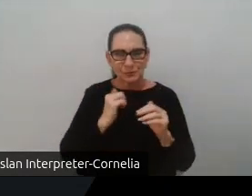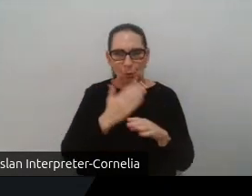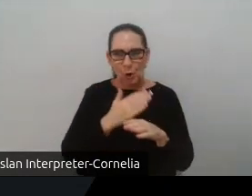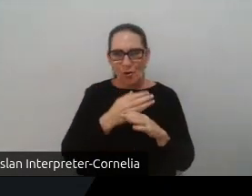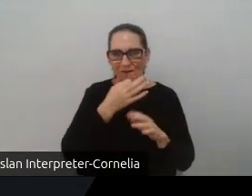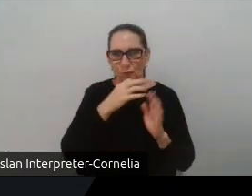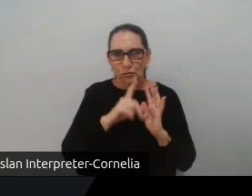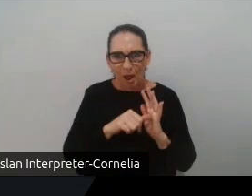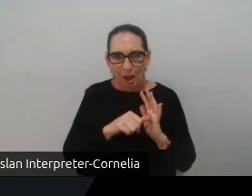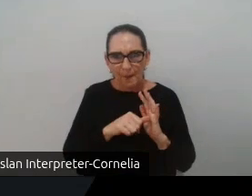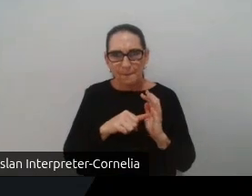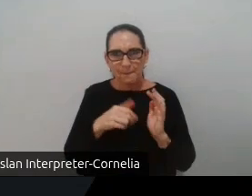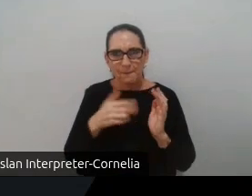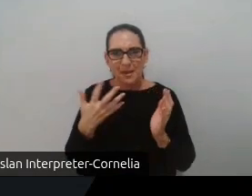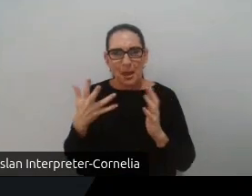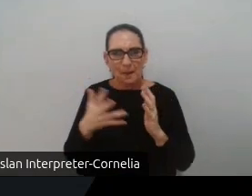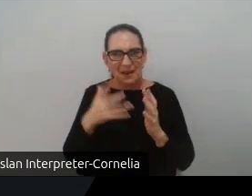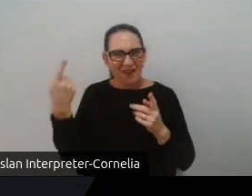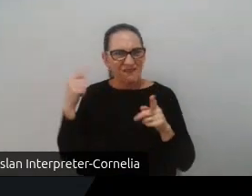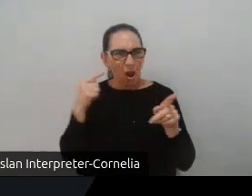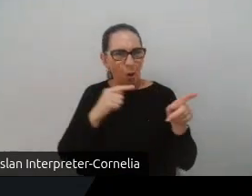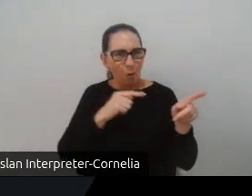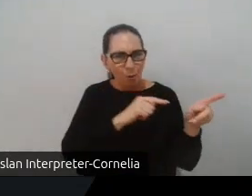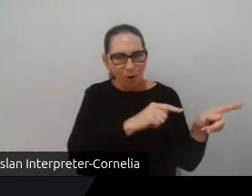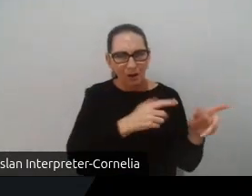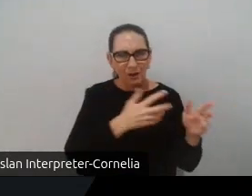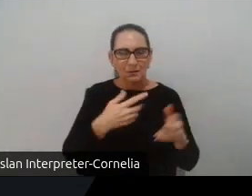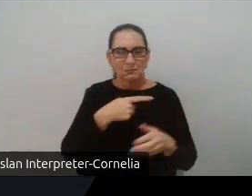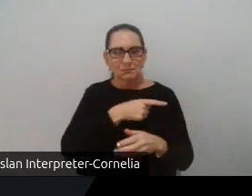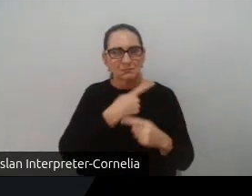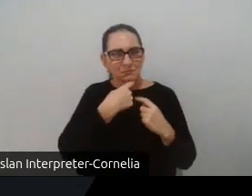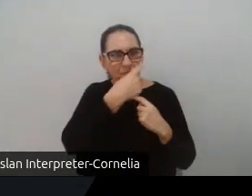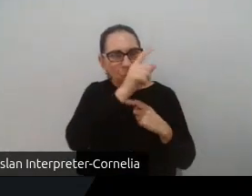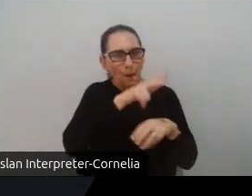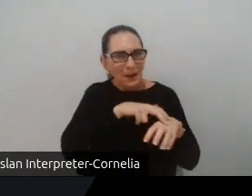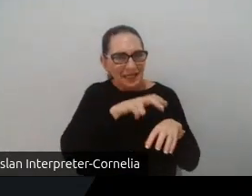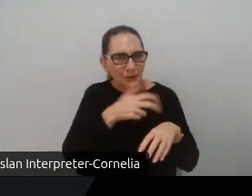fearful wherever she goes. um she's made a police report about it and she's attached a copy of the